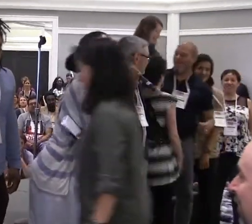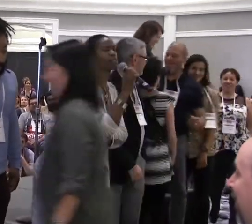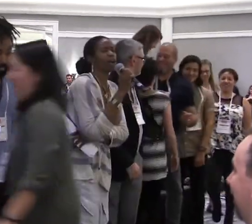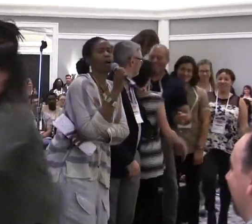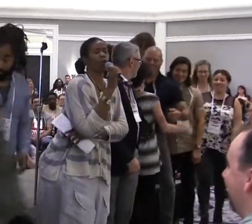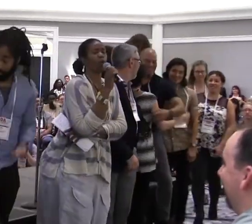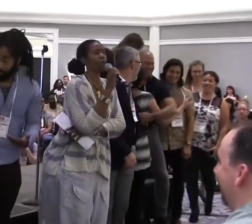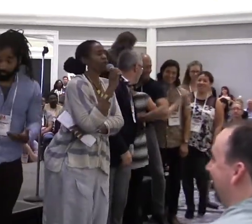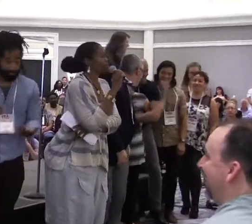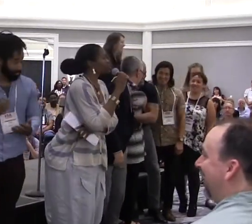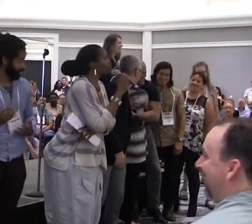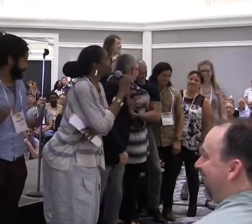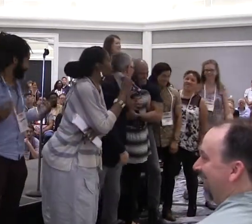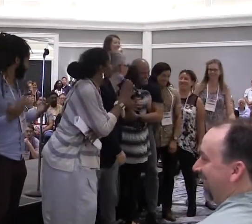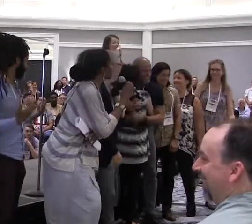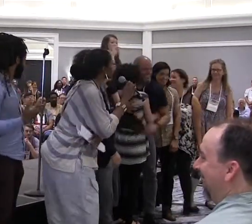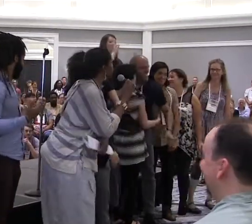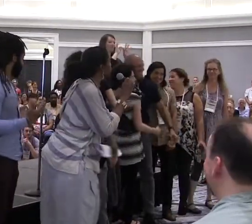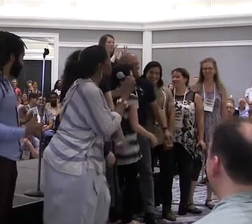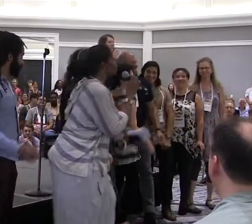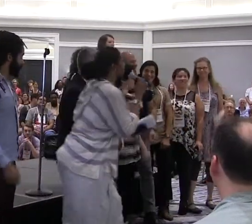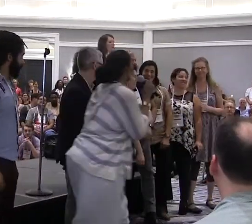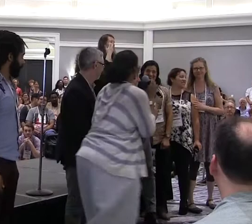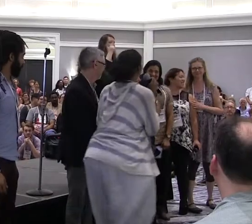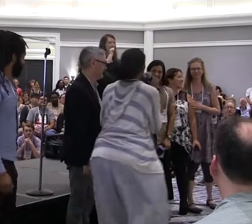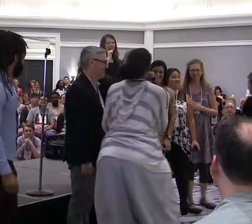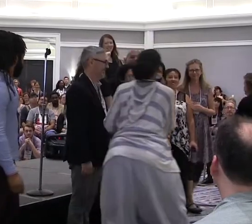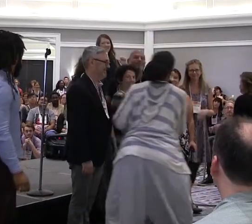because what we... here's what we want to try to do. Thank you.